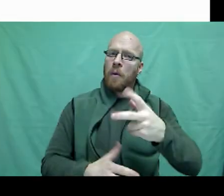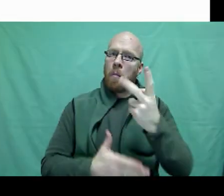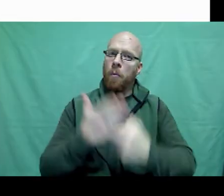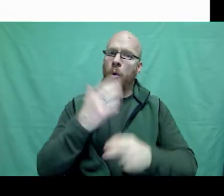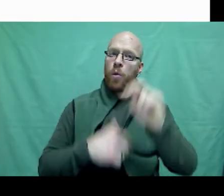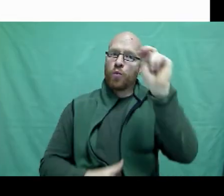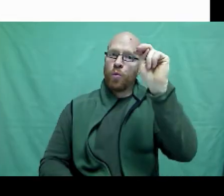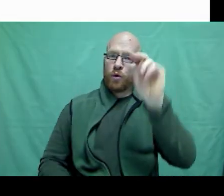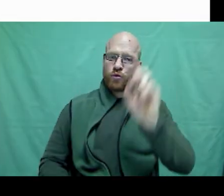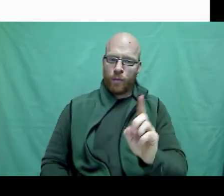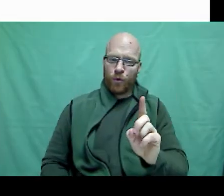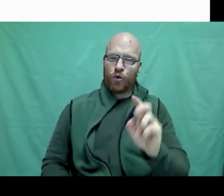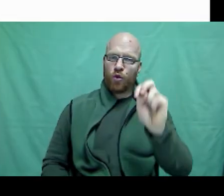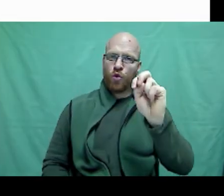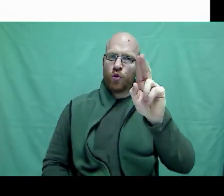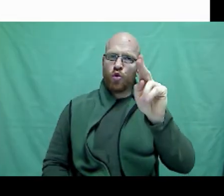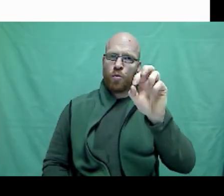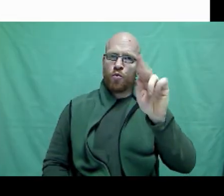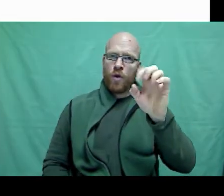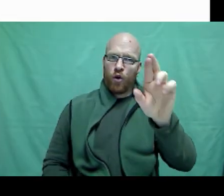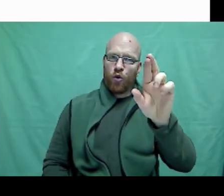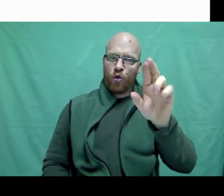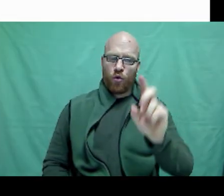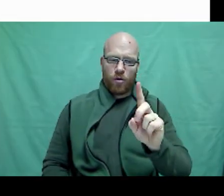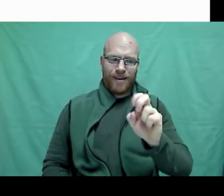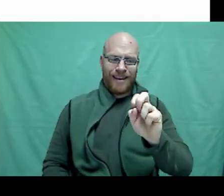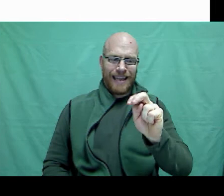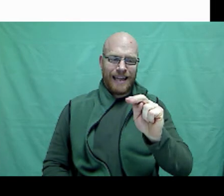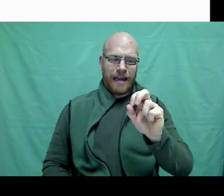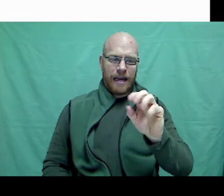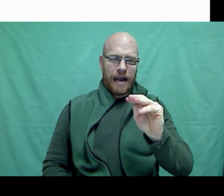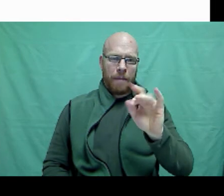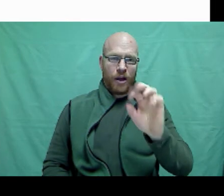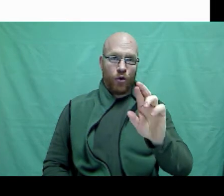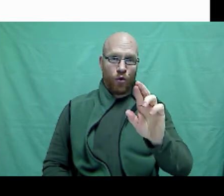Now both our numerator and denominator are perfect squares;